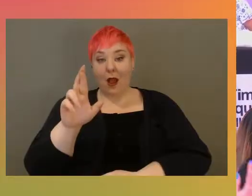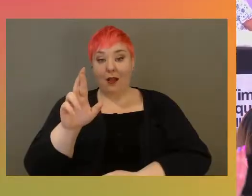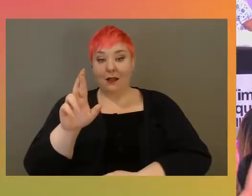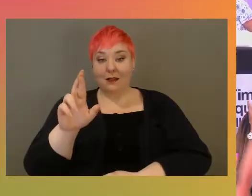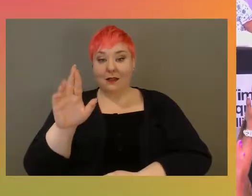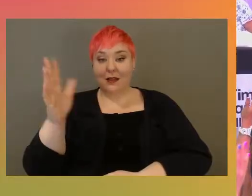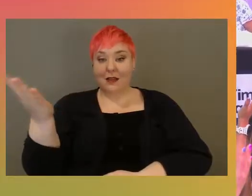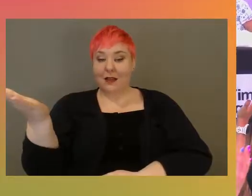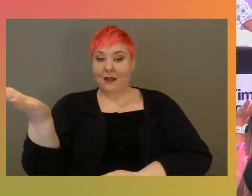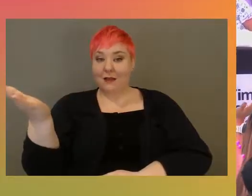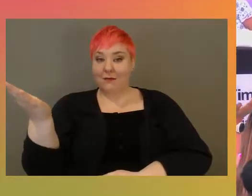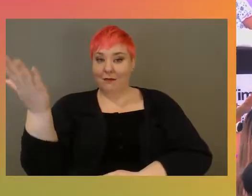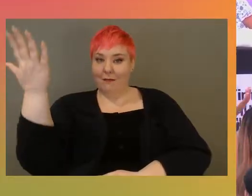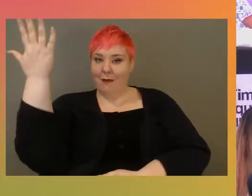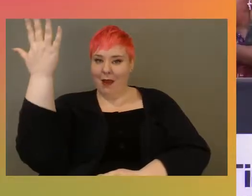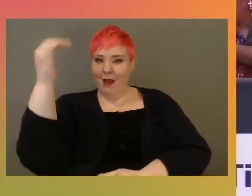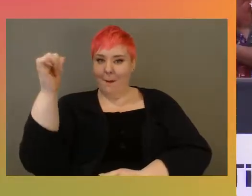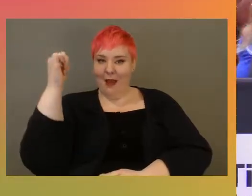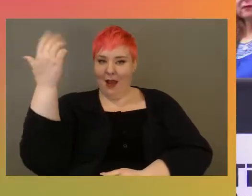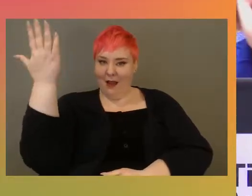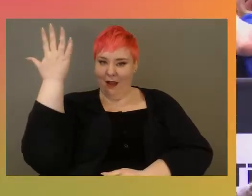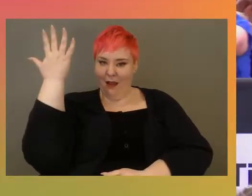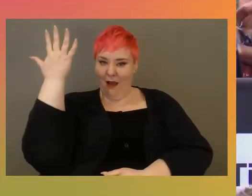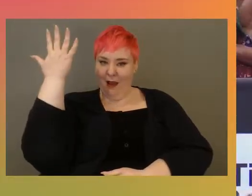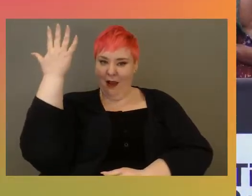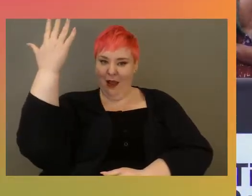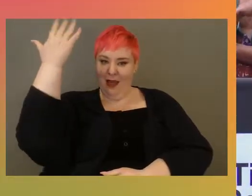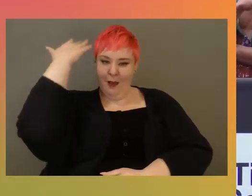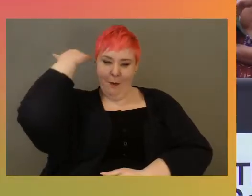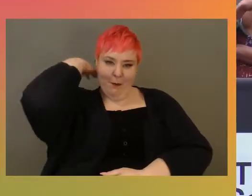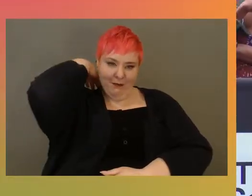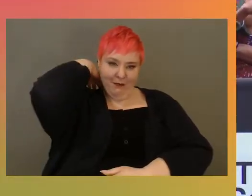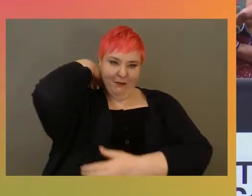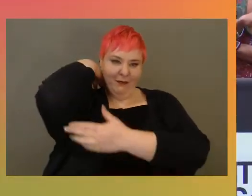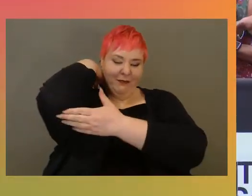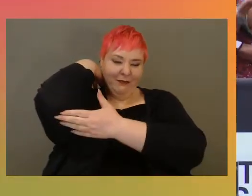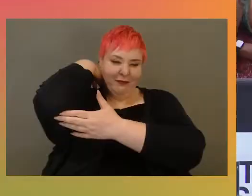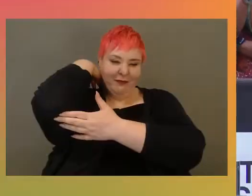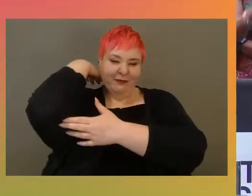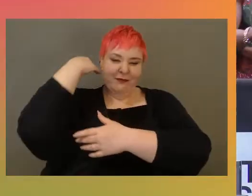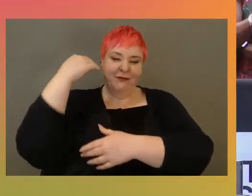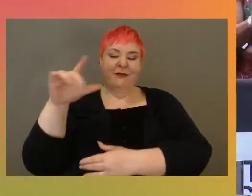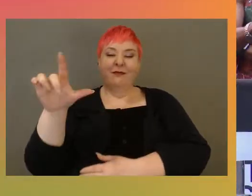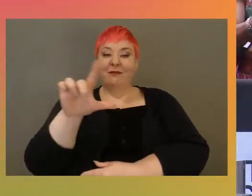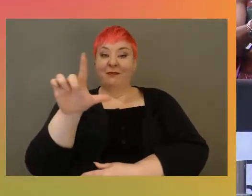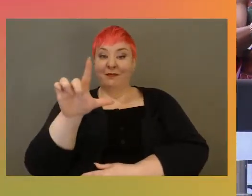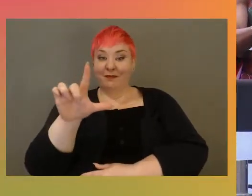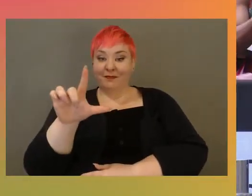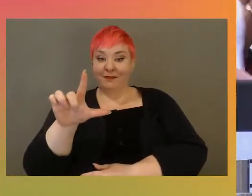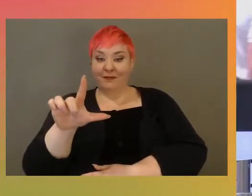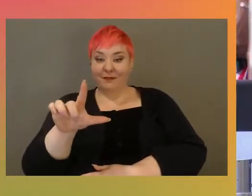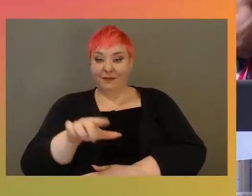YOUR HEELS.